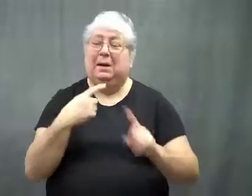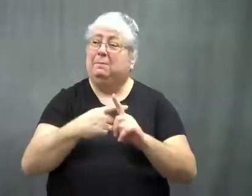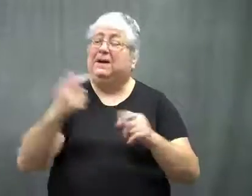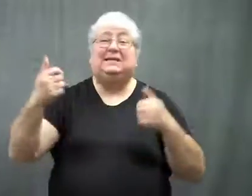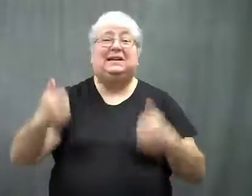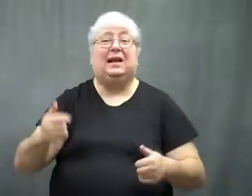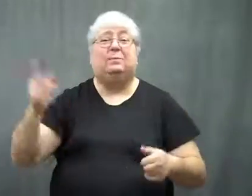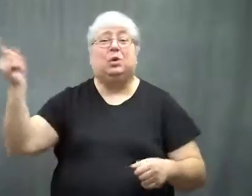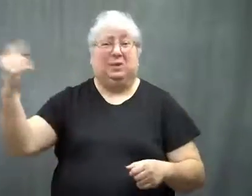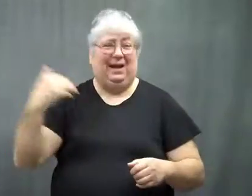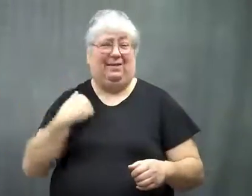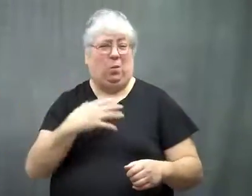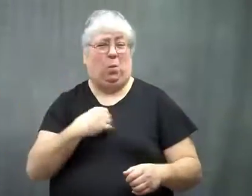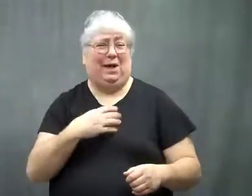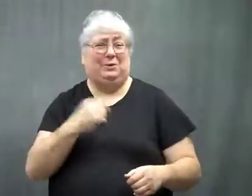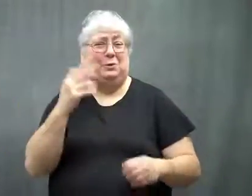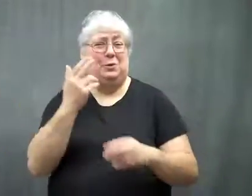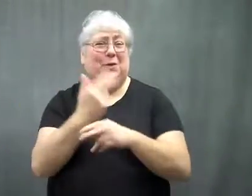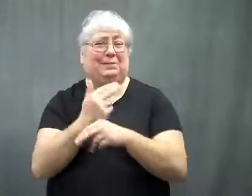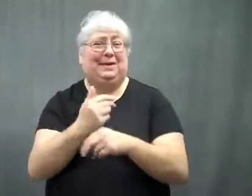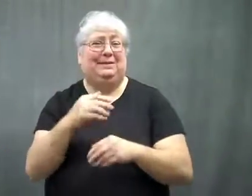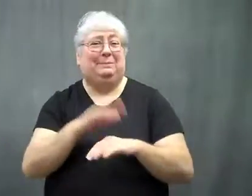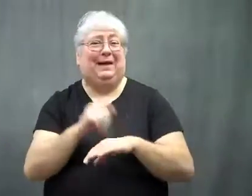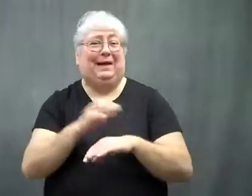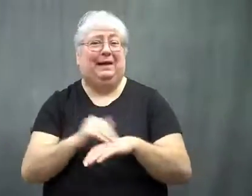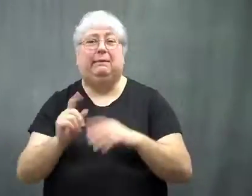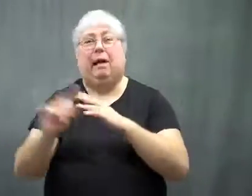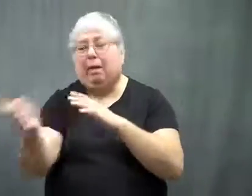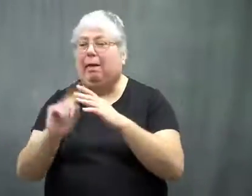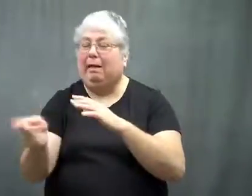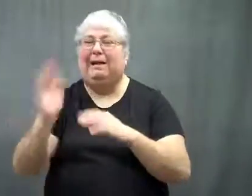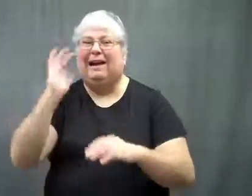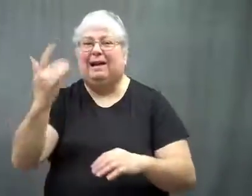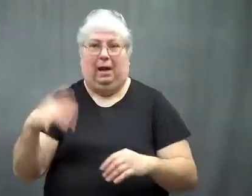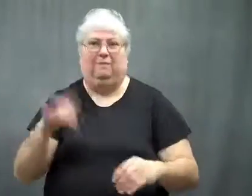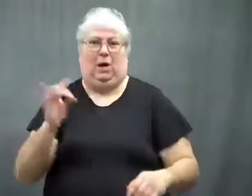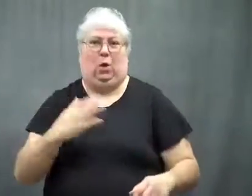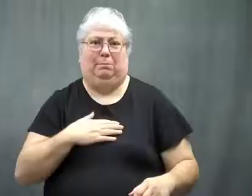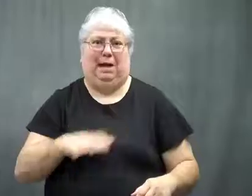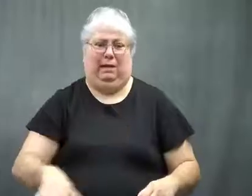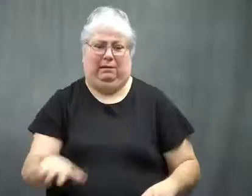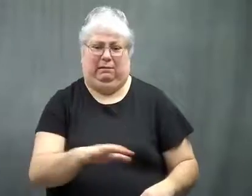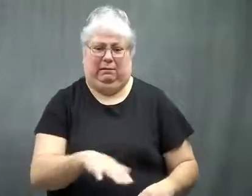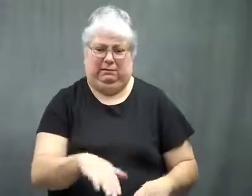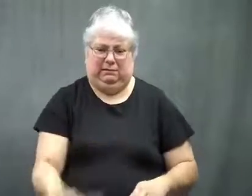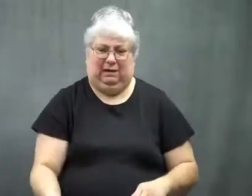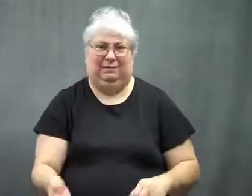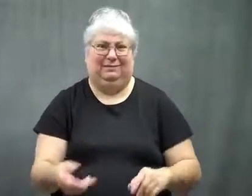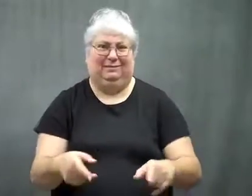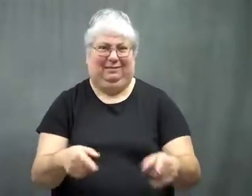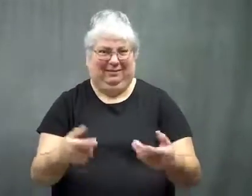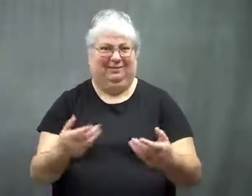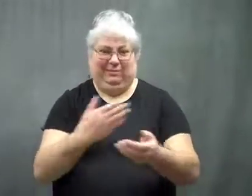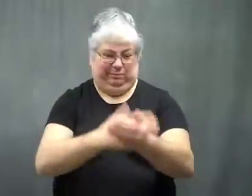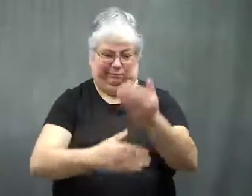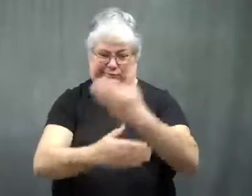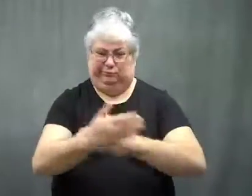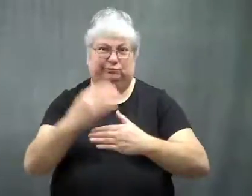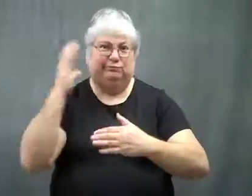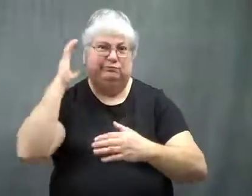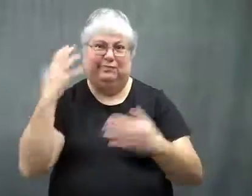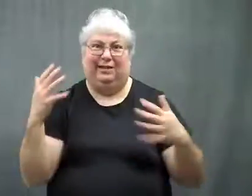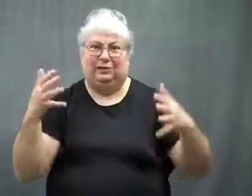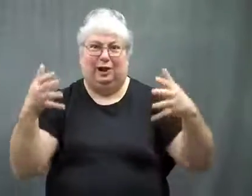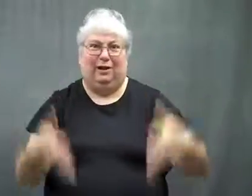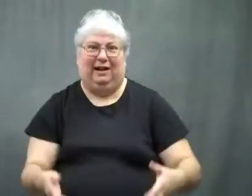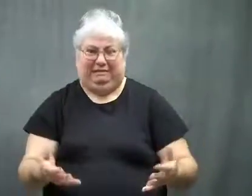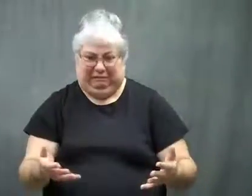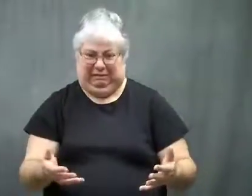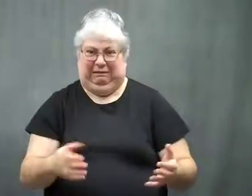A neighbor's white rabbit would always escape, we found its head and paws on our property.